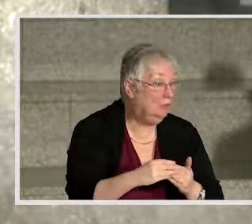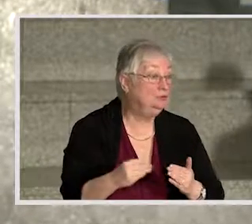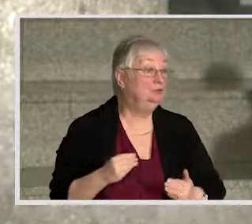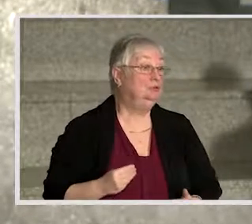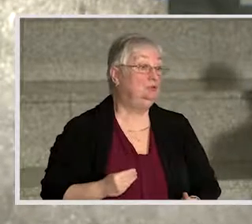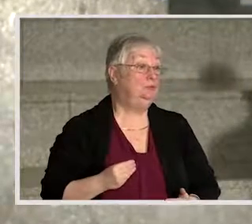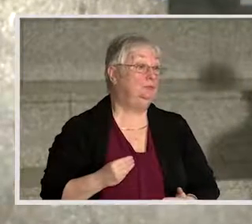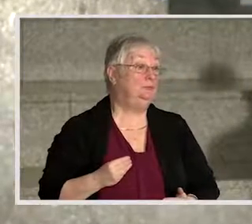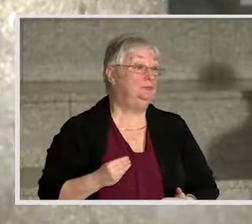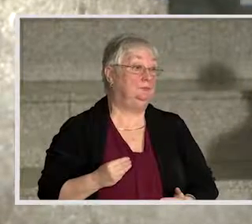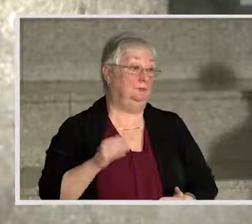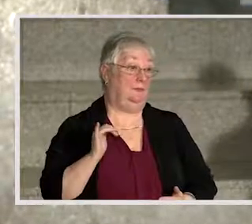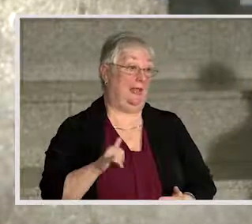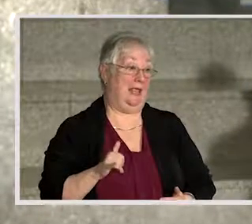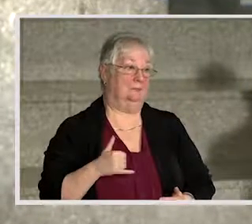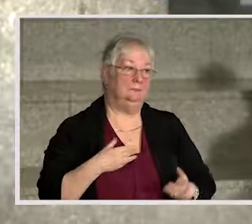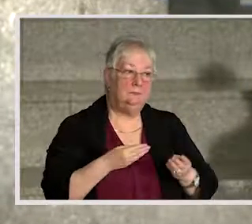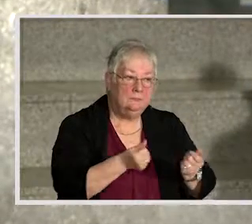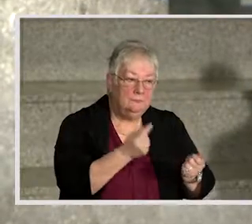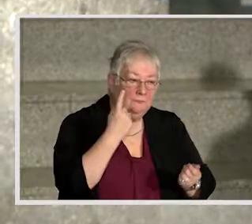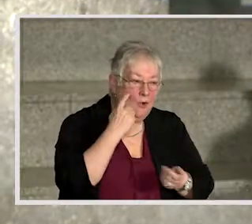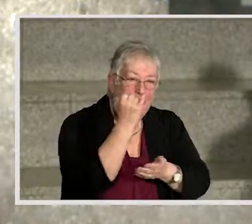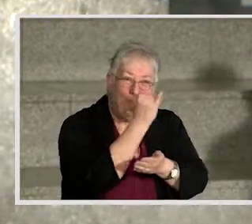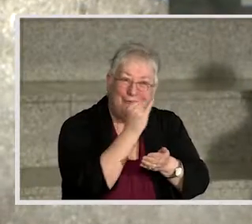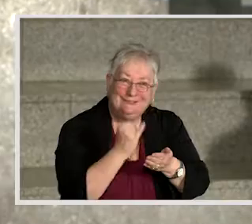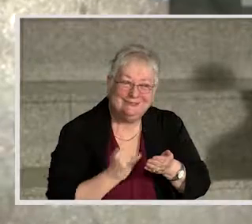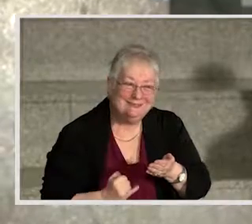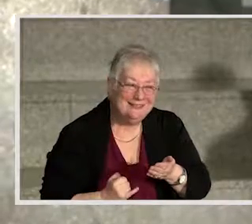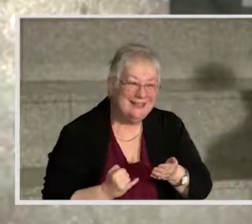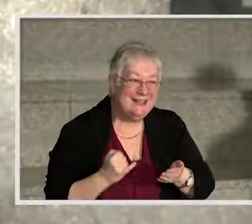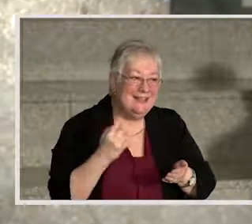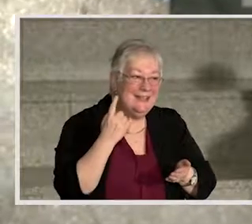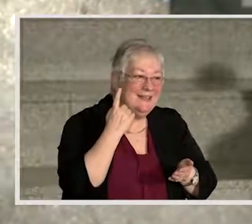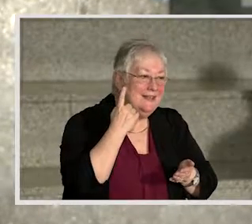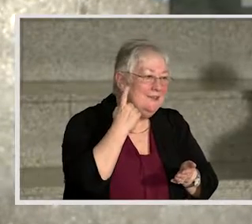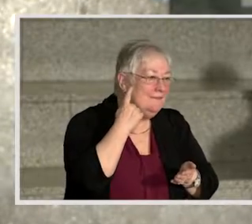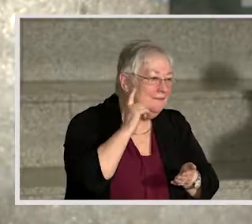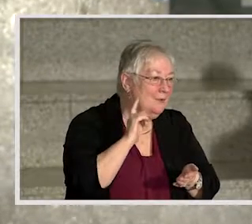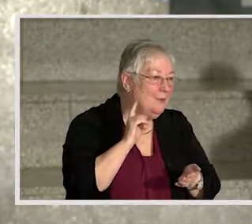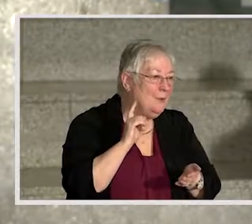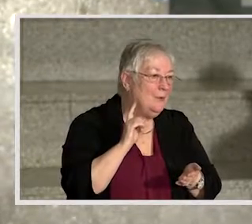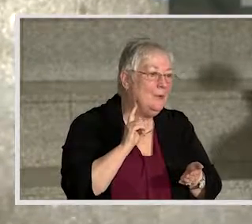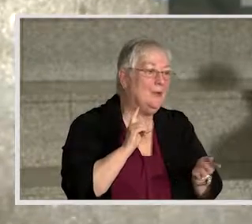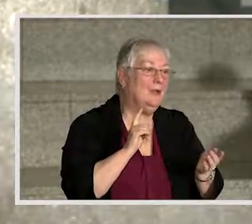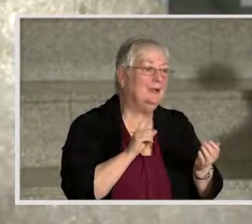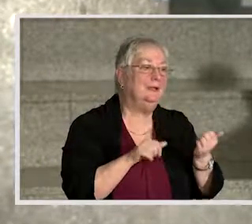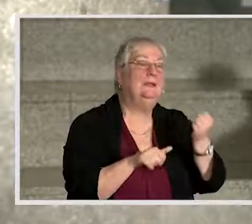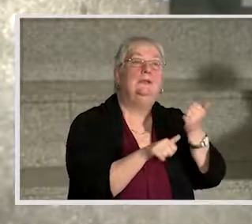PLANNING AND ECONOMIC DEVELOPMENT WHO WORKS TO ATTRACT AND RETAIN COMPANIES TO THE DISTRICT OF COLUMBIA, AND